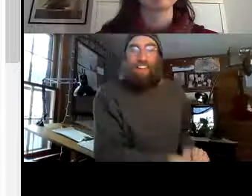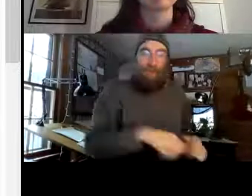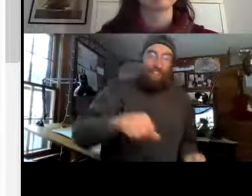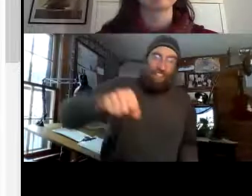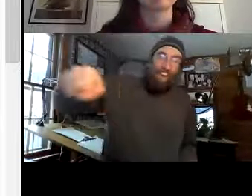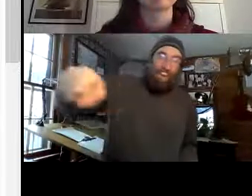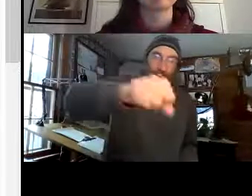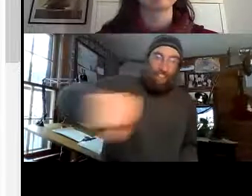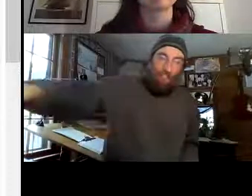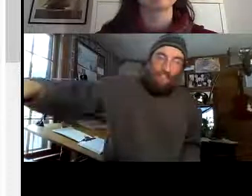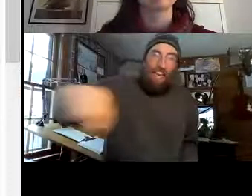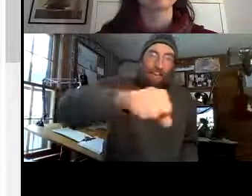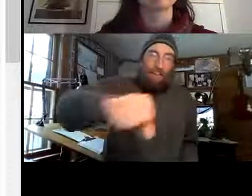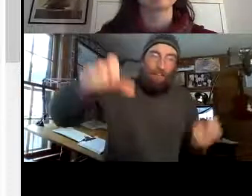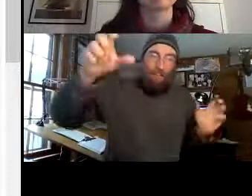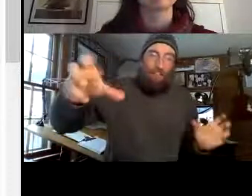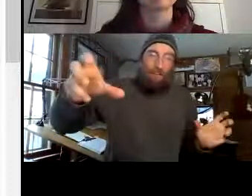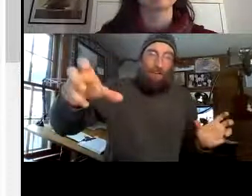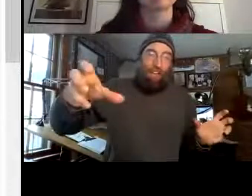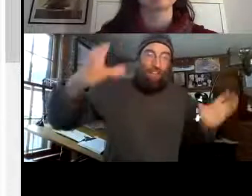I imagine this guy is used to using a hand trowel to lay bricks!